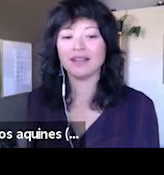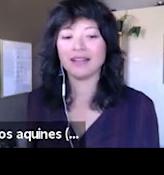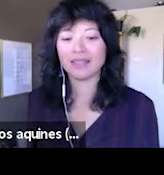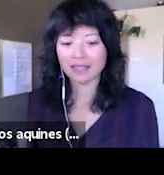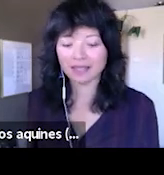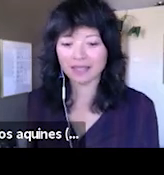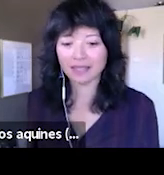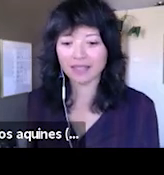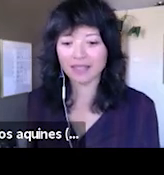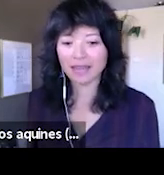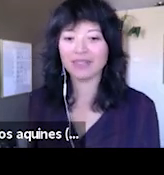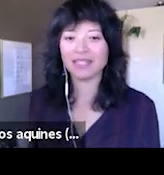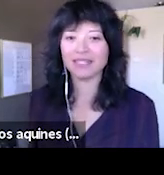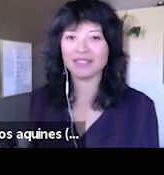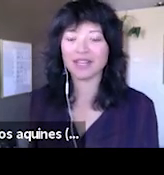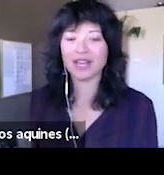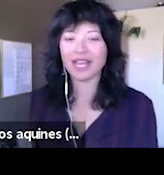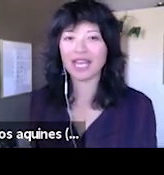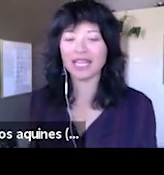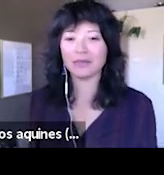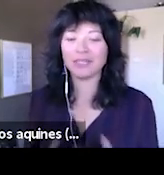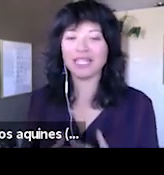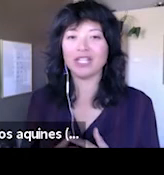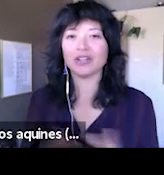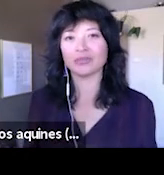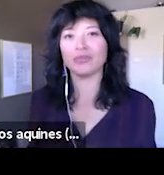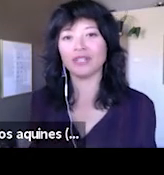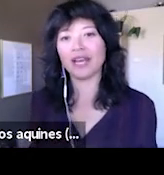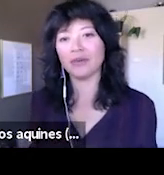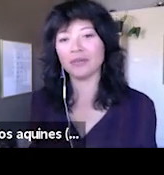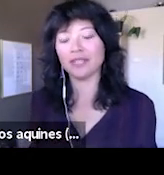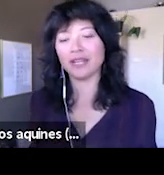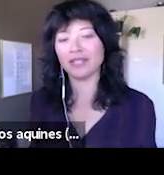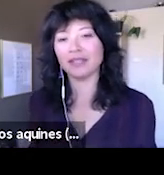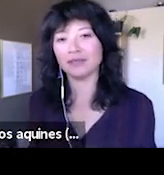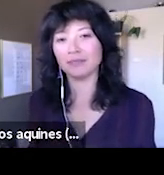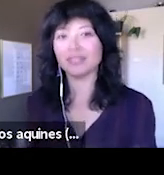I think empathy is it will play a large role in how we will navigate building an